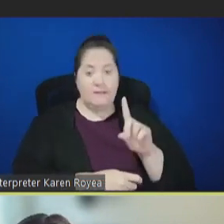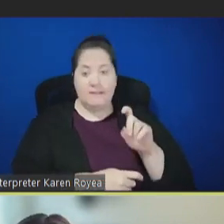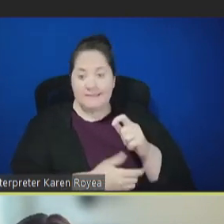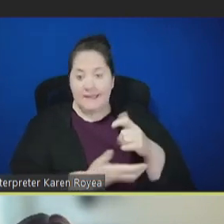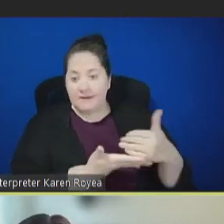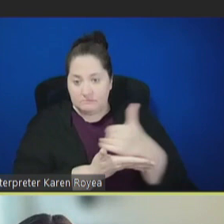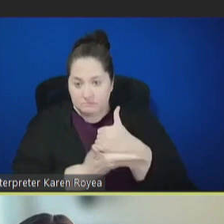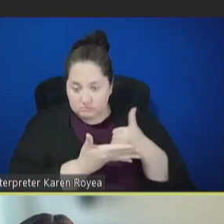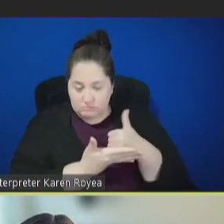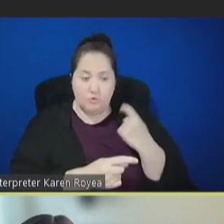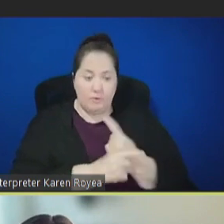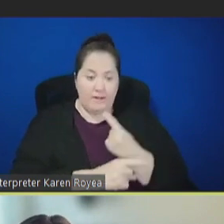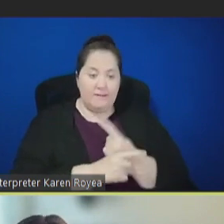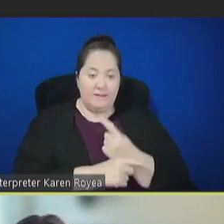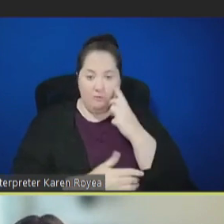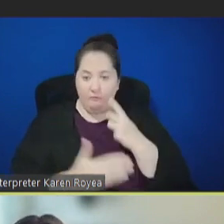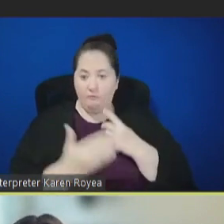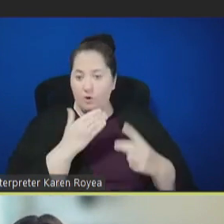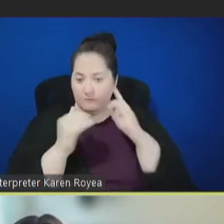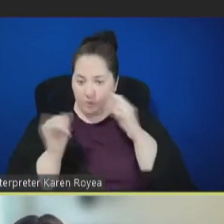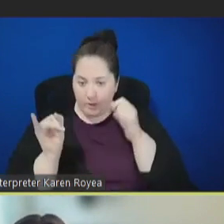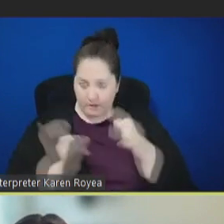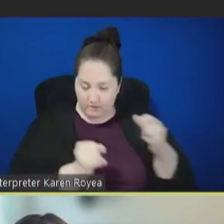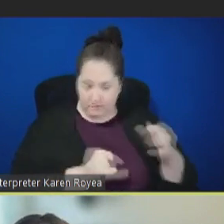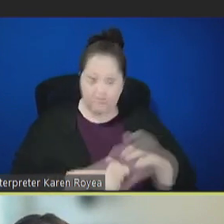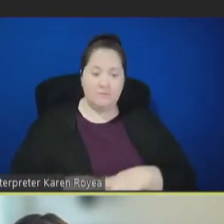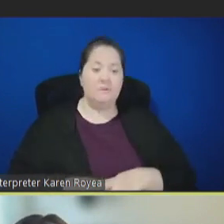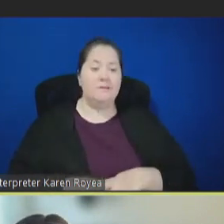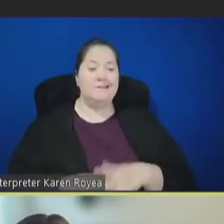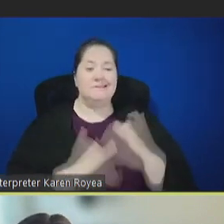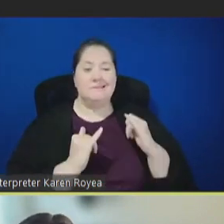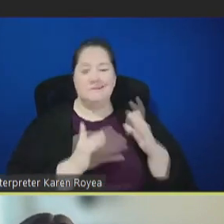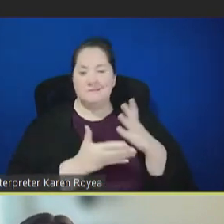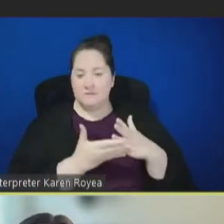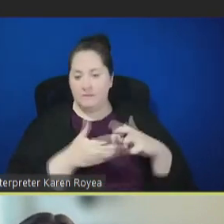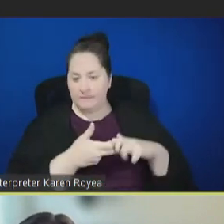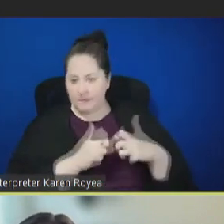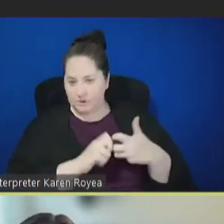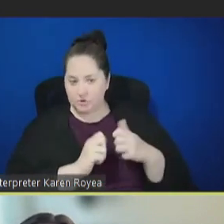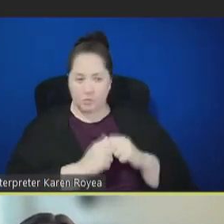for individuals. However, there are still some outstanding issues with solutions currently in